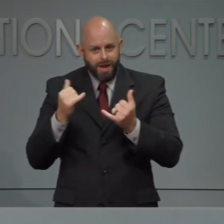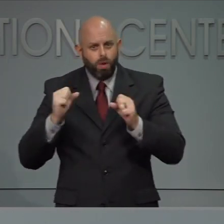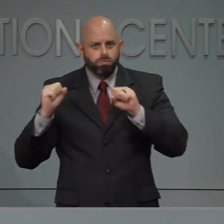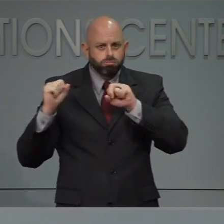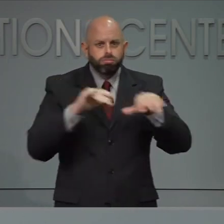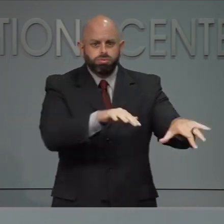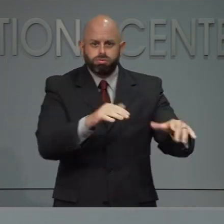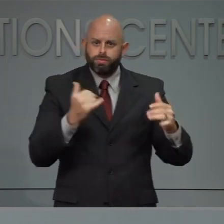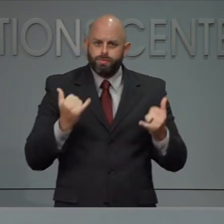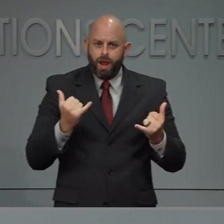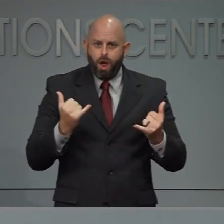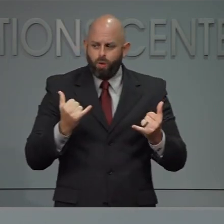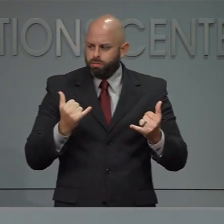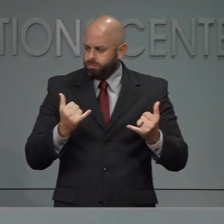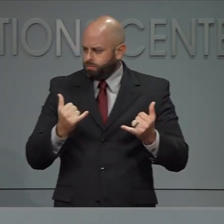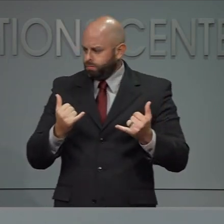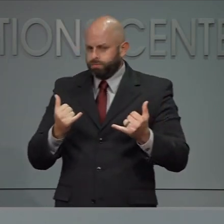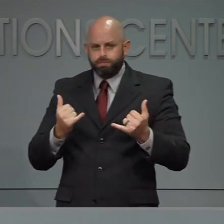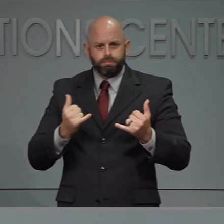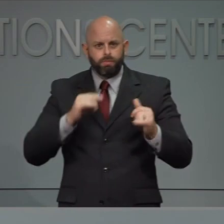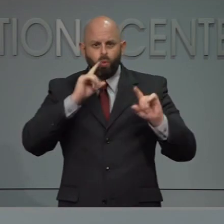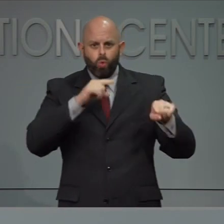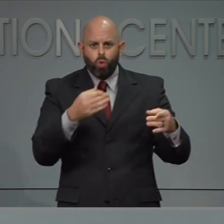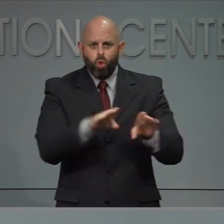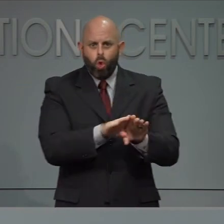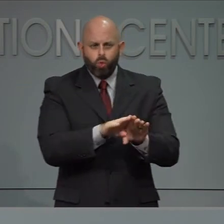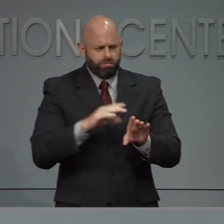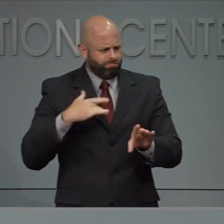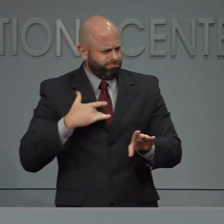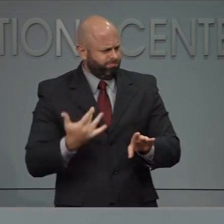CLOSED 182. I'M WONDERING IS THIS SOMETHING OSSOF TO THE